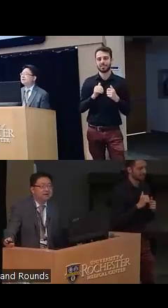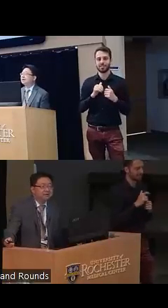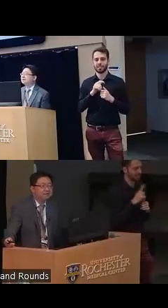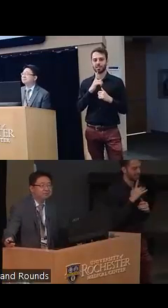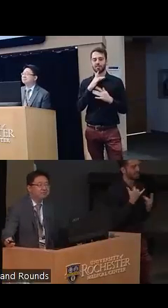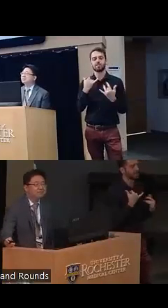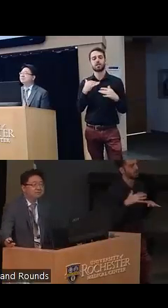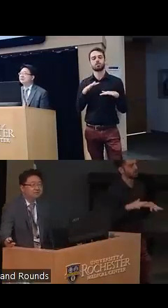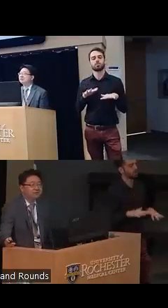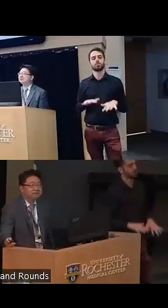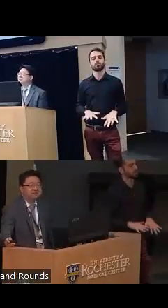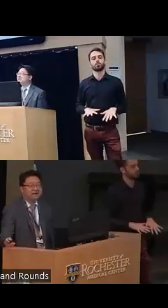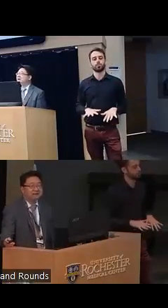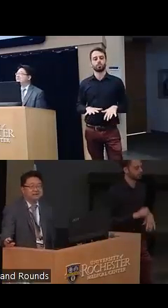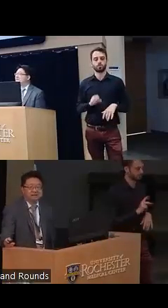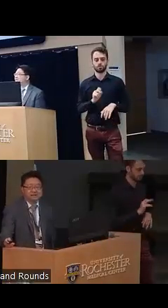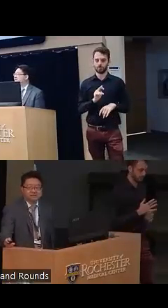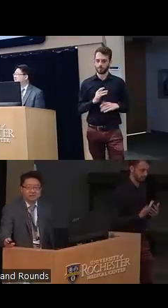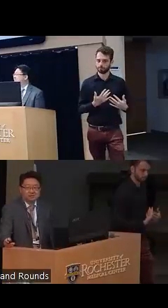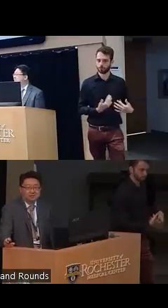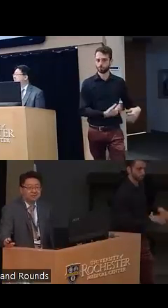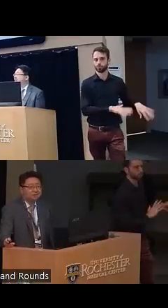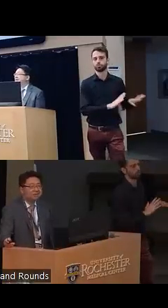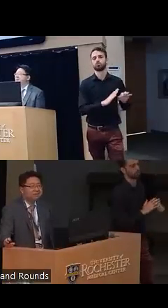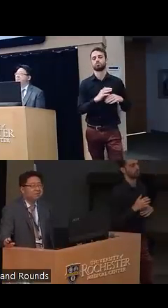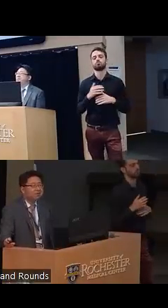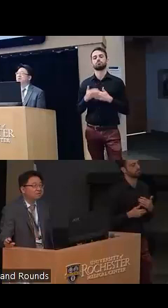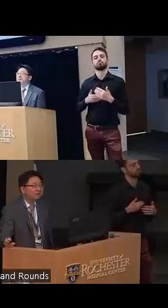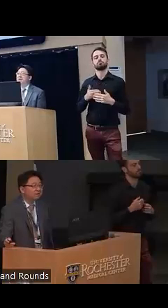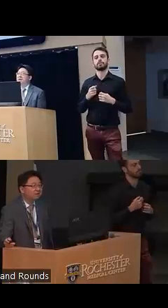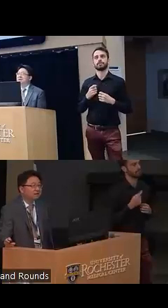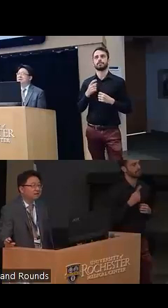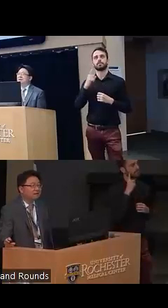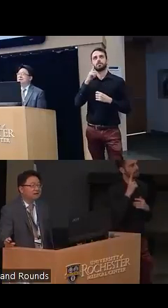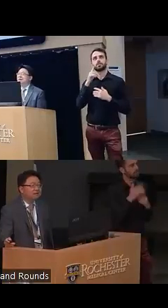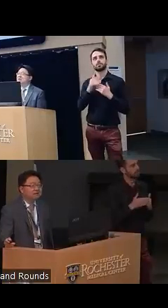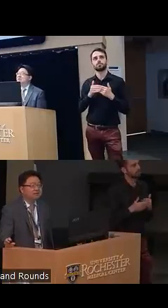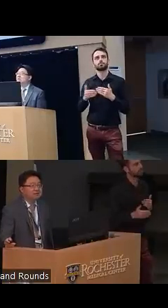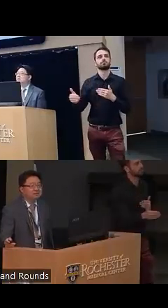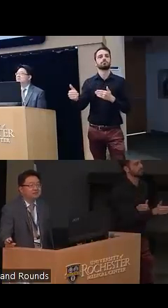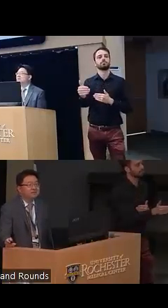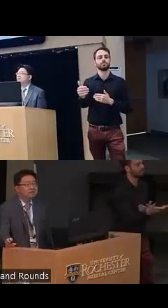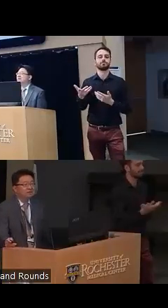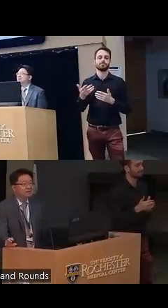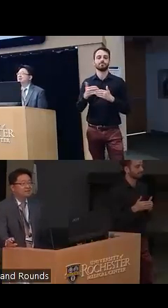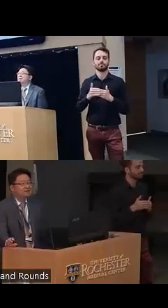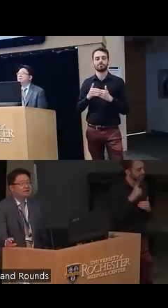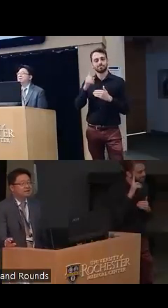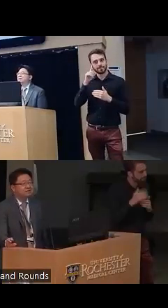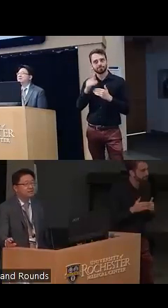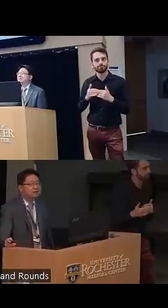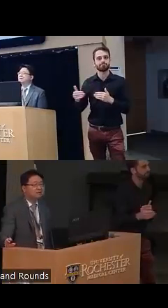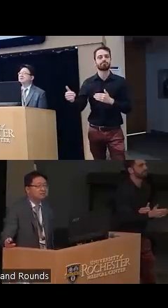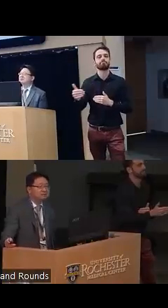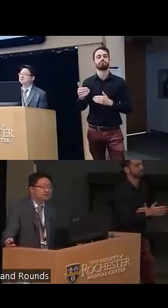do now is move from the survival crisis mode to more of a longitudinal view in relation to being a